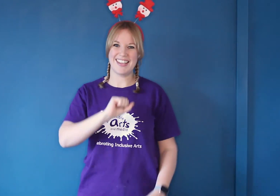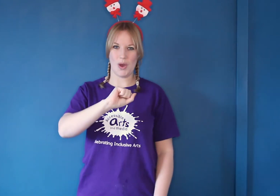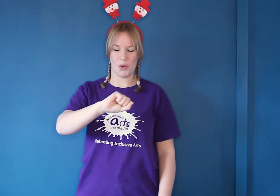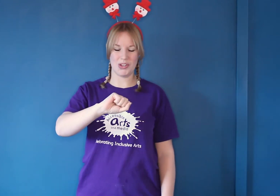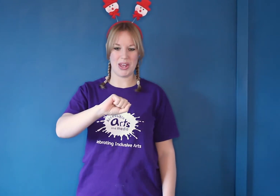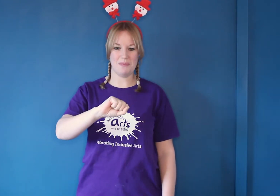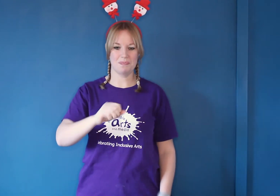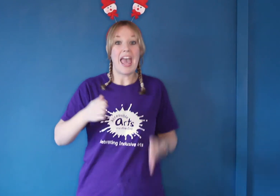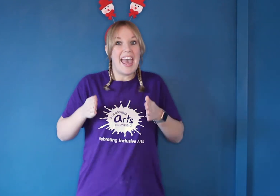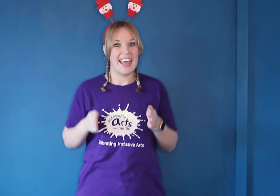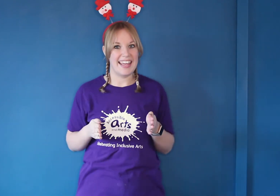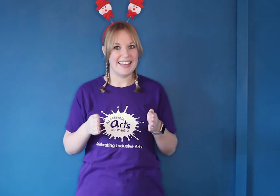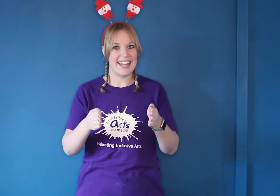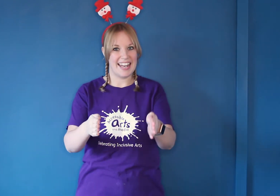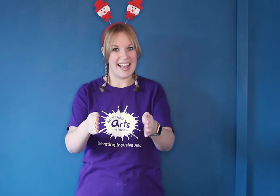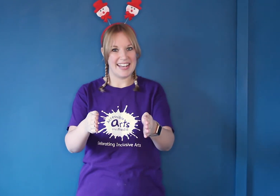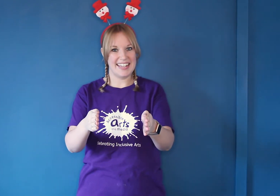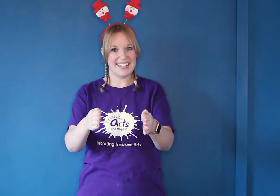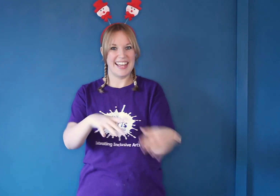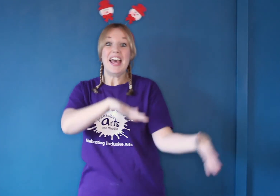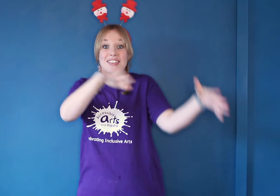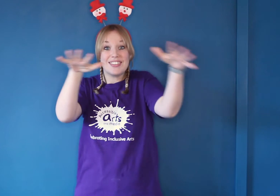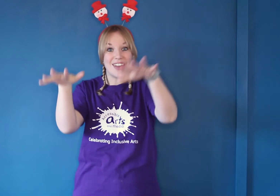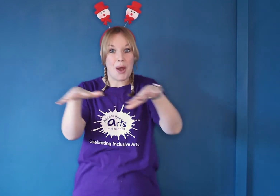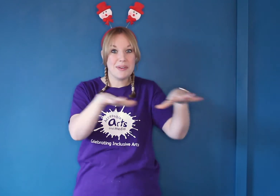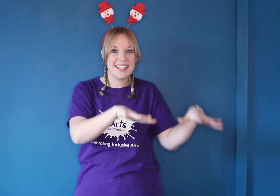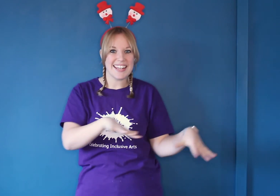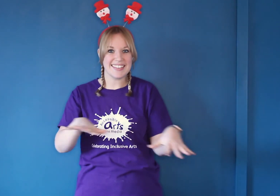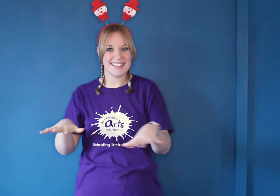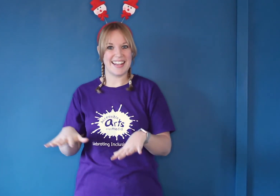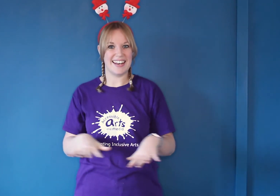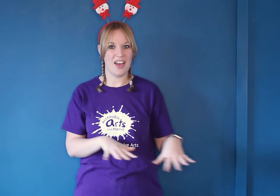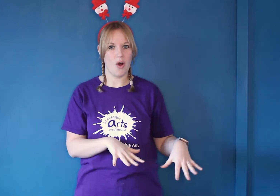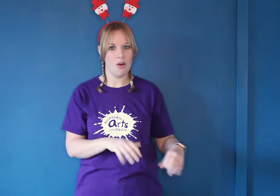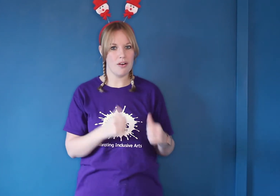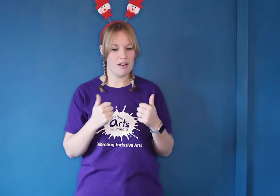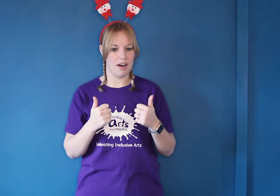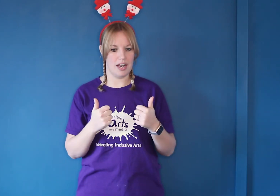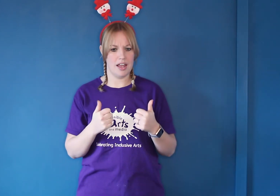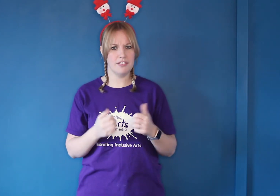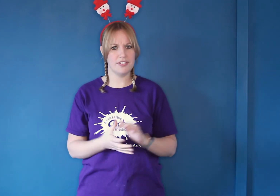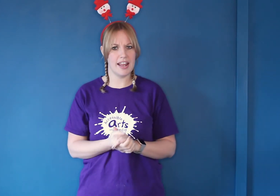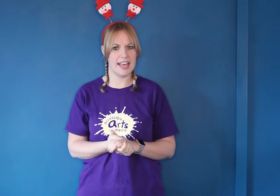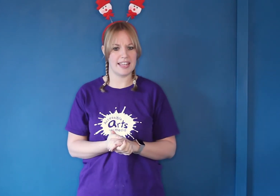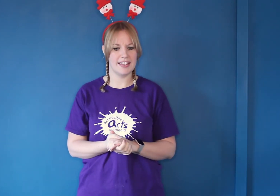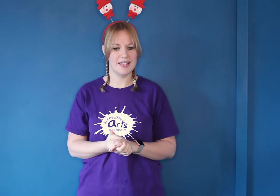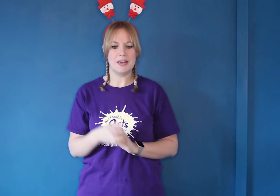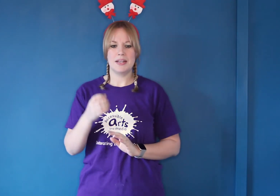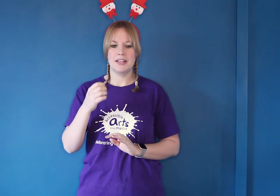Your turn. In the lane, snow is glistening. Aw lovely.